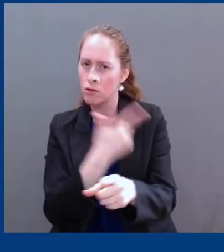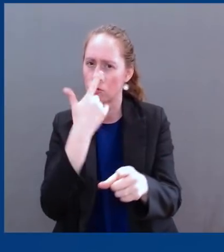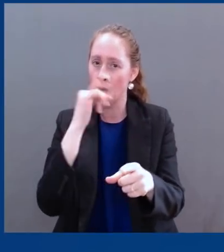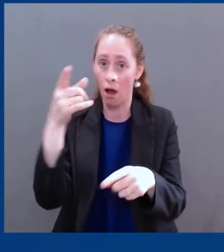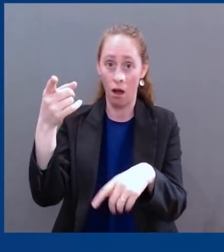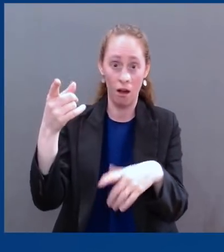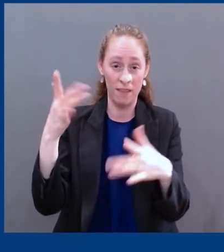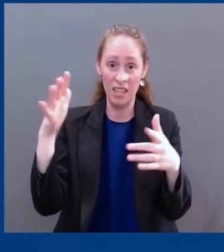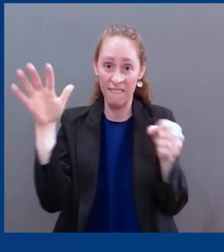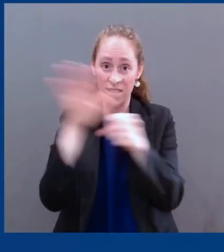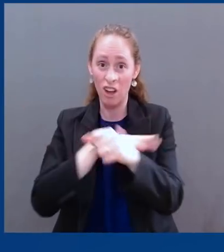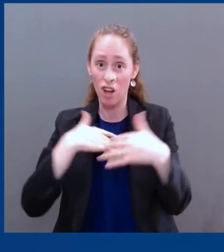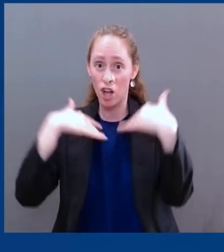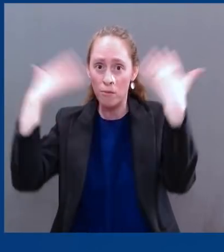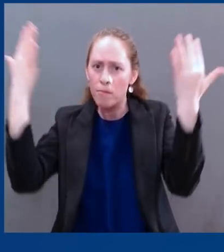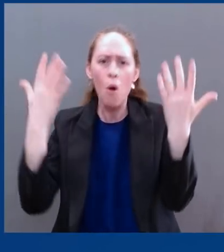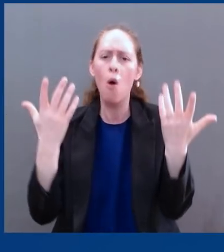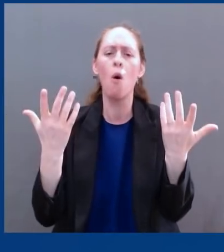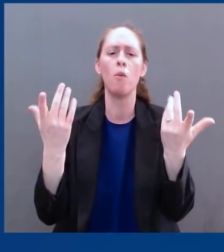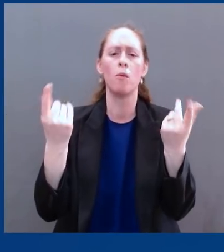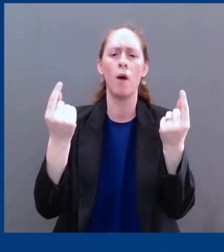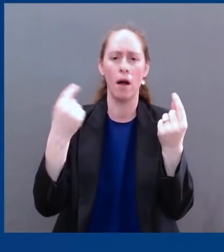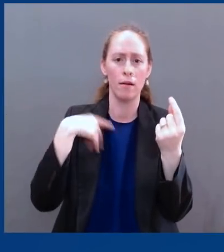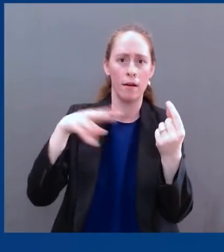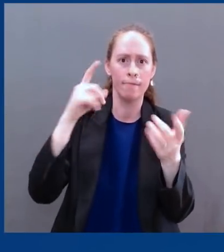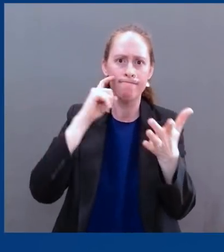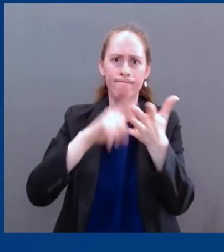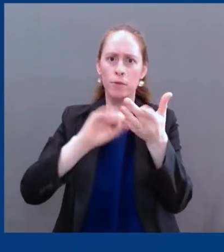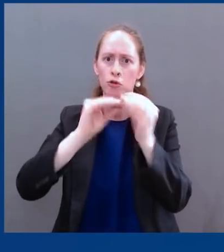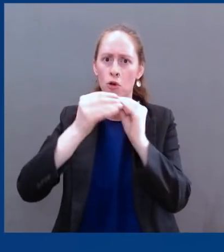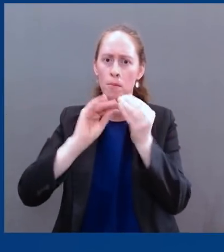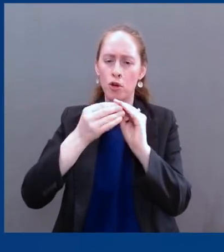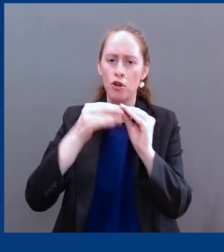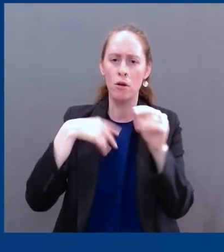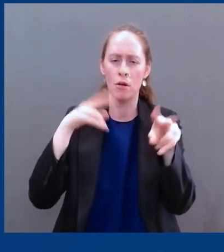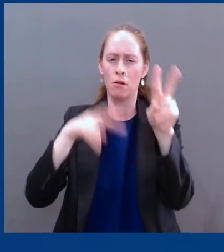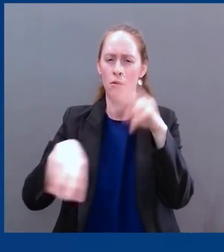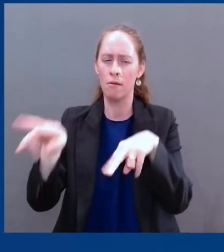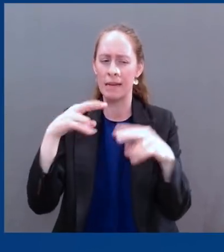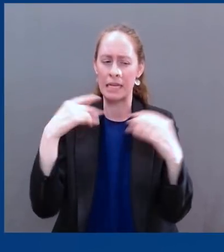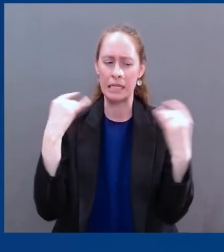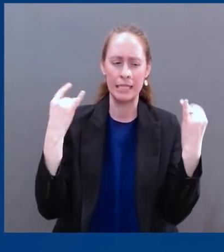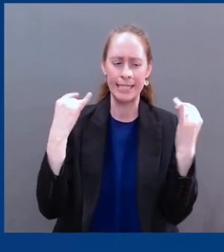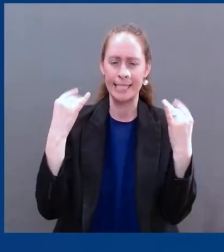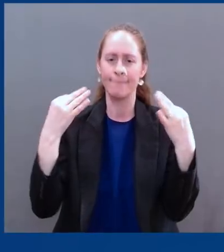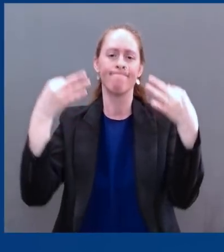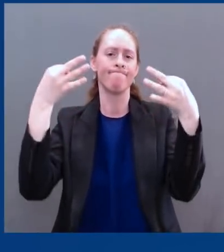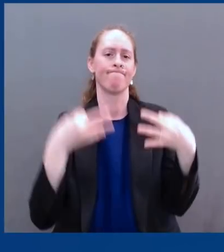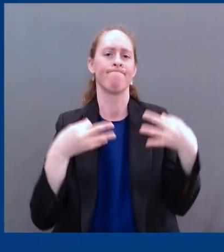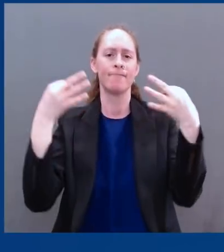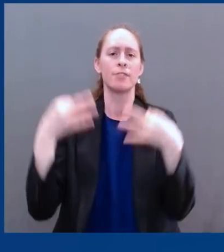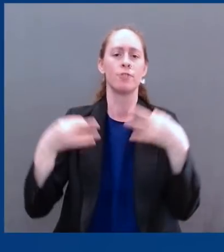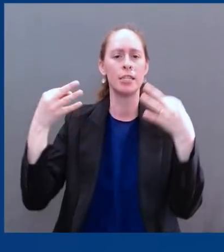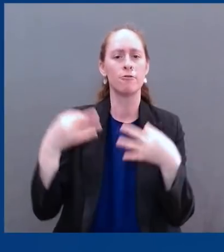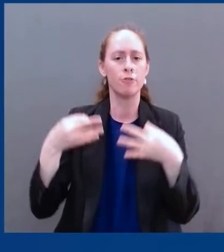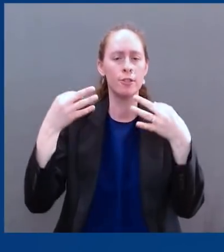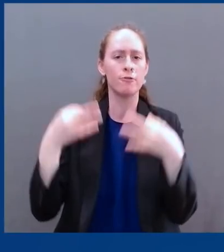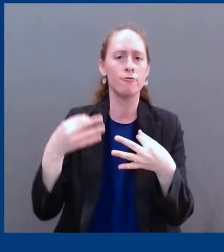So all of those go into the formulation as we use those metrics for future guidance. Mr. Zients: Next question, please.